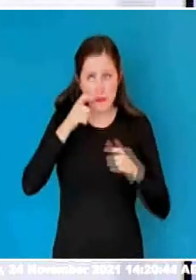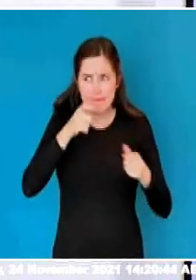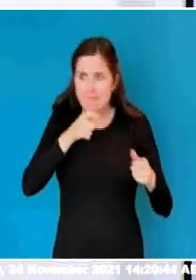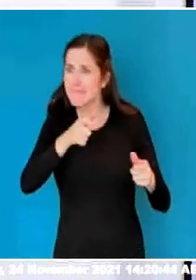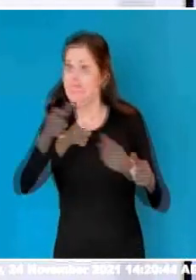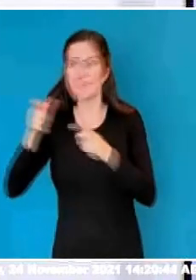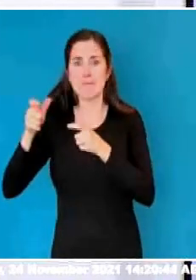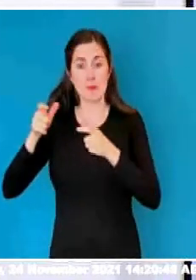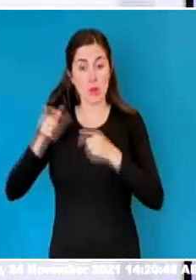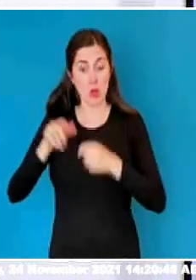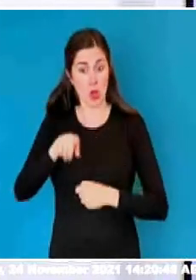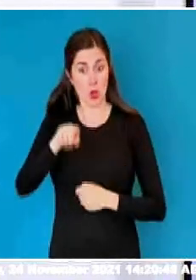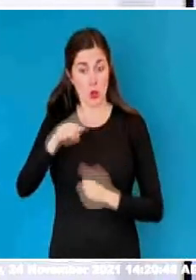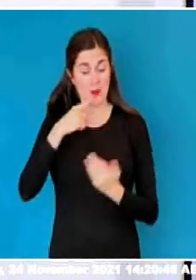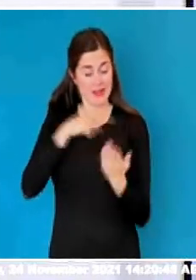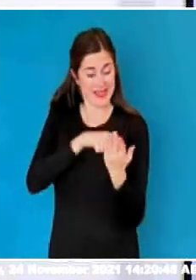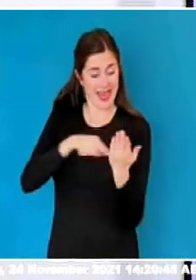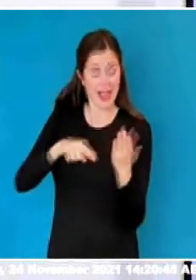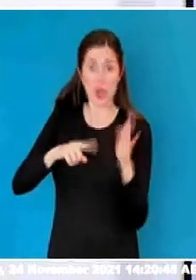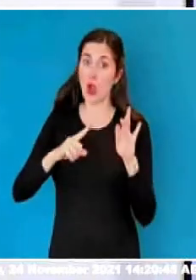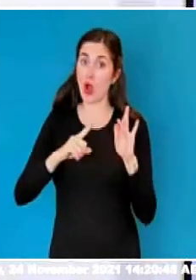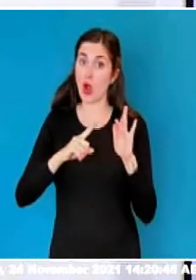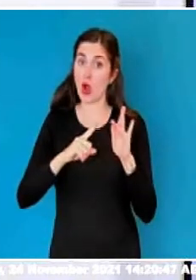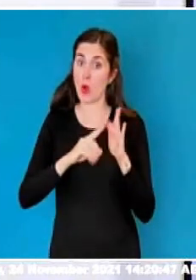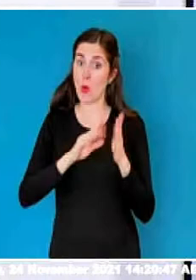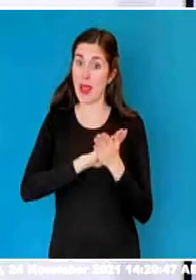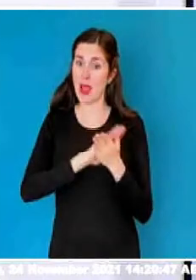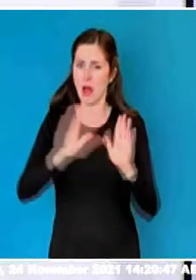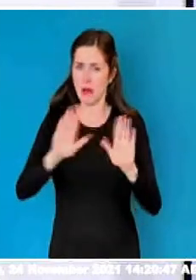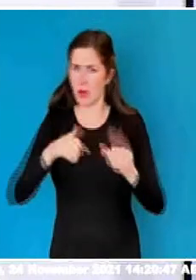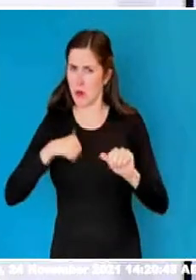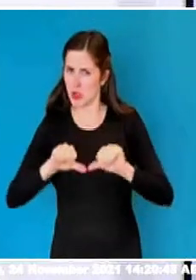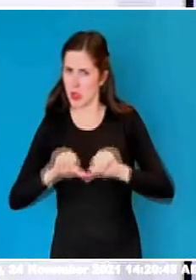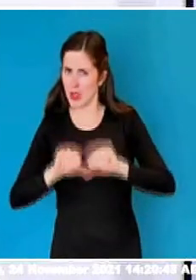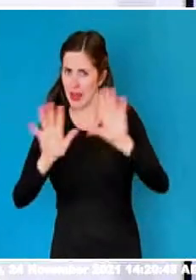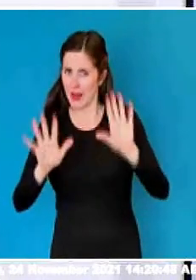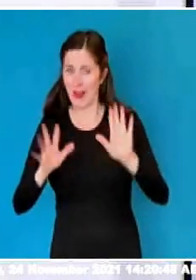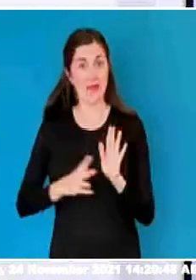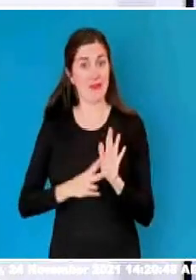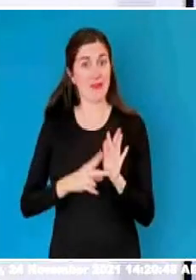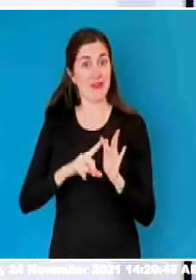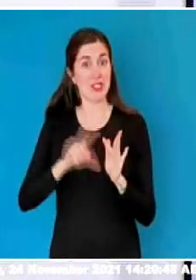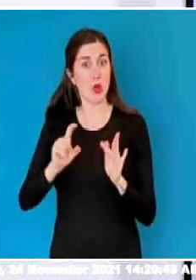And you say this, the OHS --- just to clarify, Victoria hasn't adopted the model